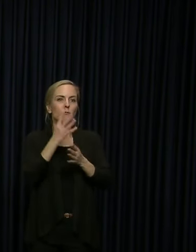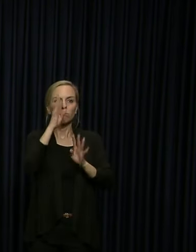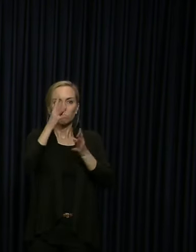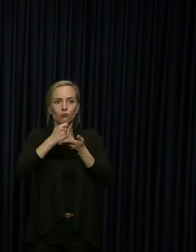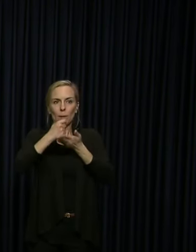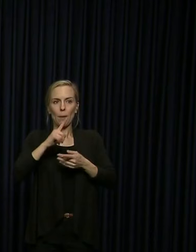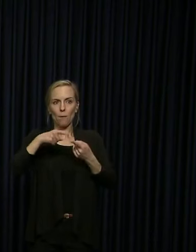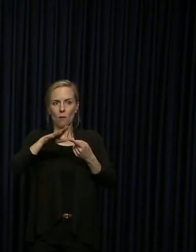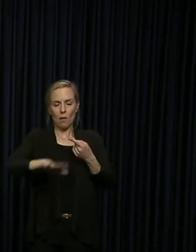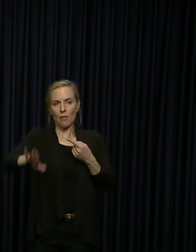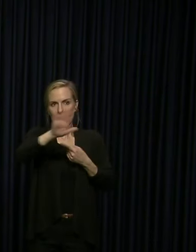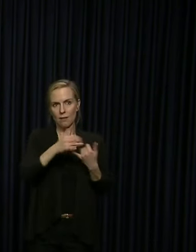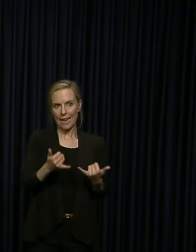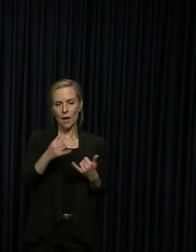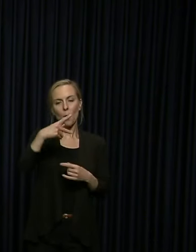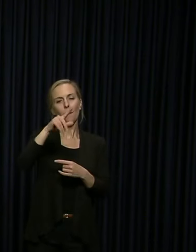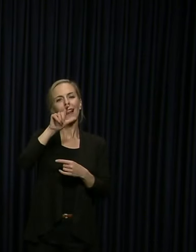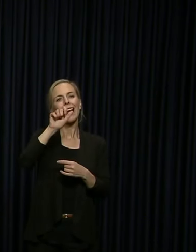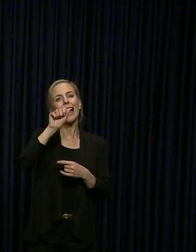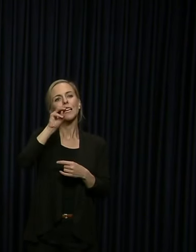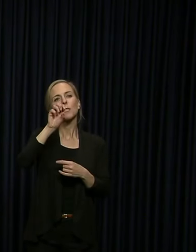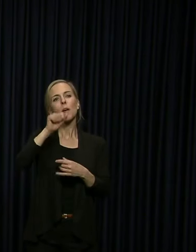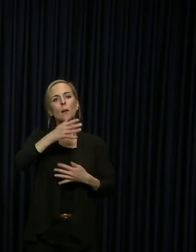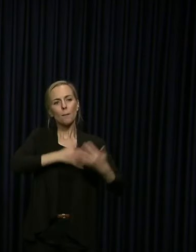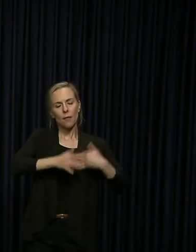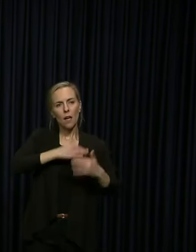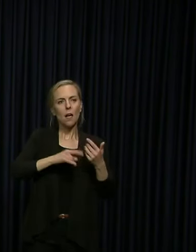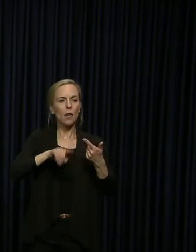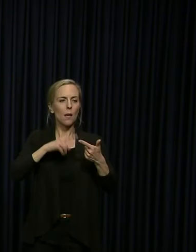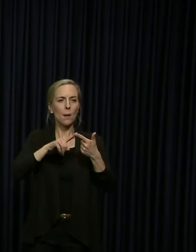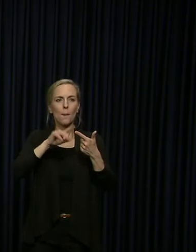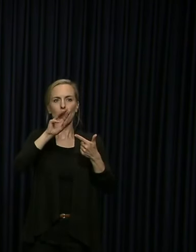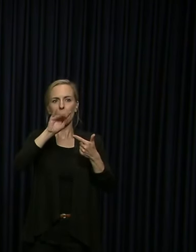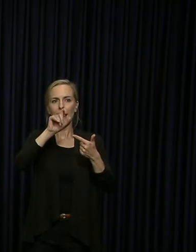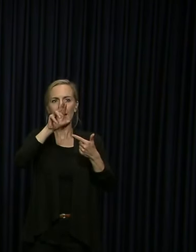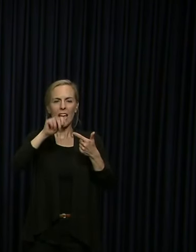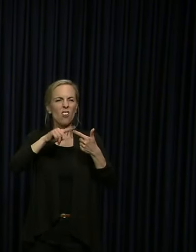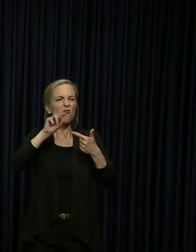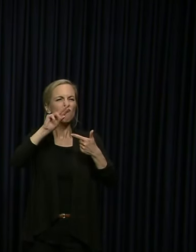WE OUGHT TO BE BETTER THAN THAT, AND SHAME ON THOSE THAT ARE